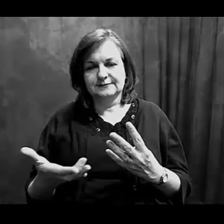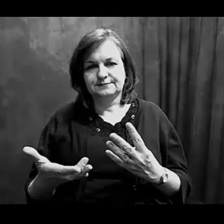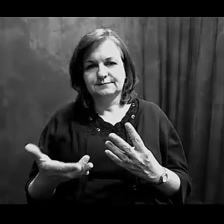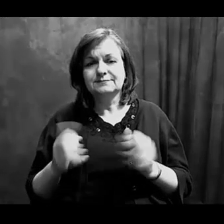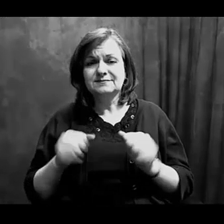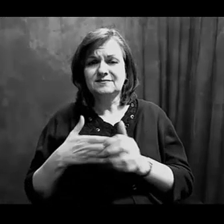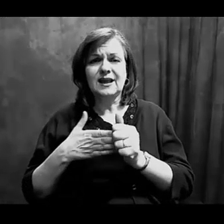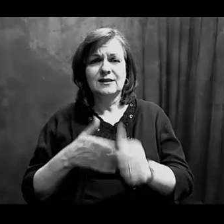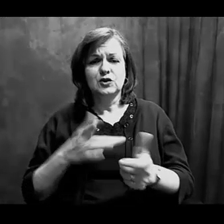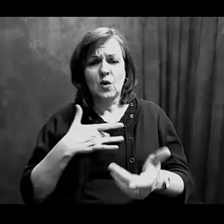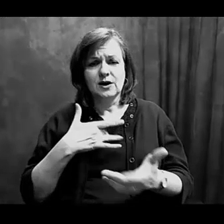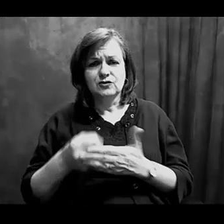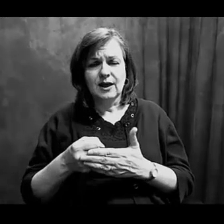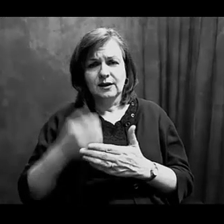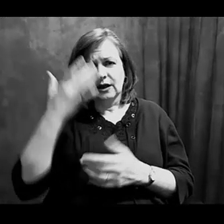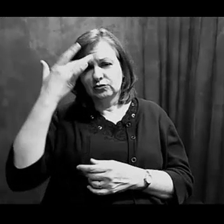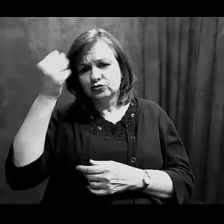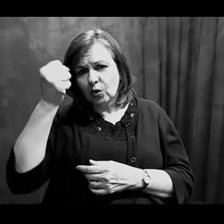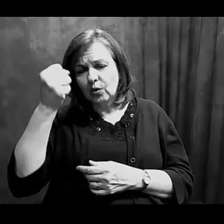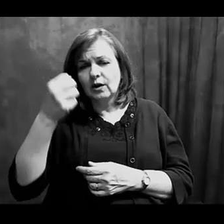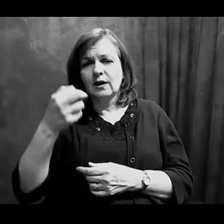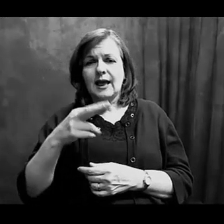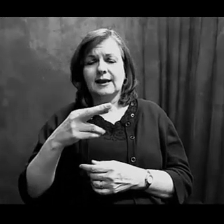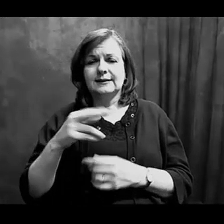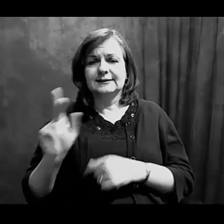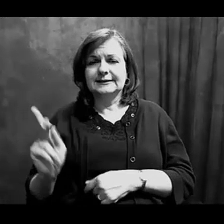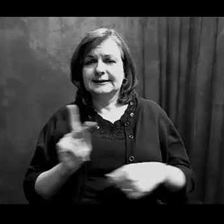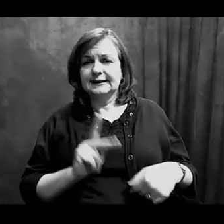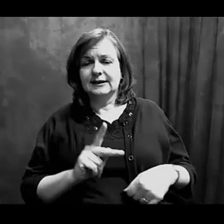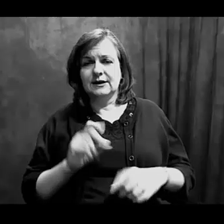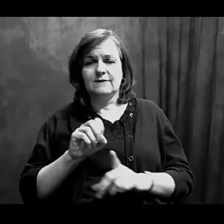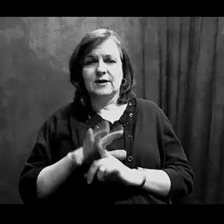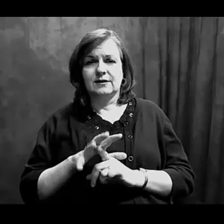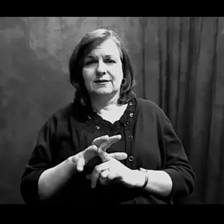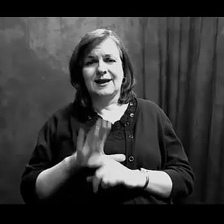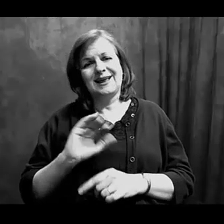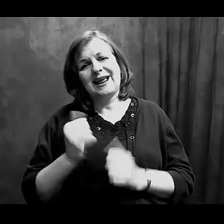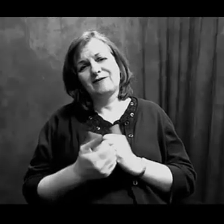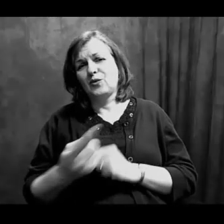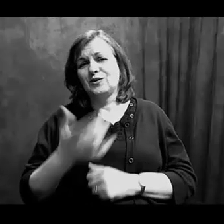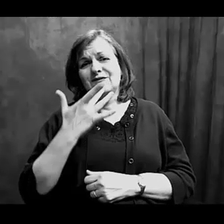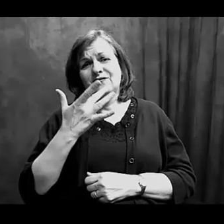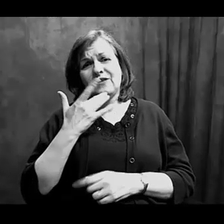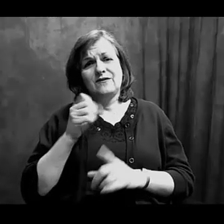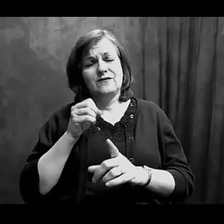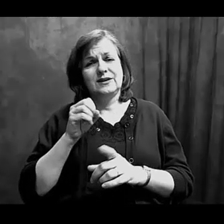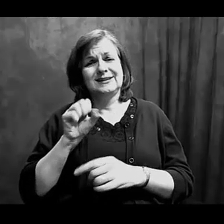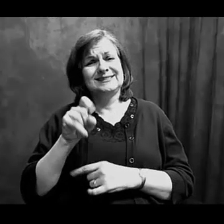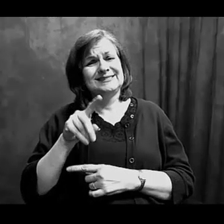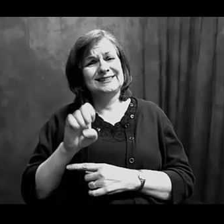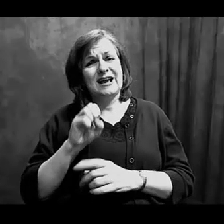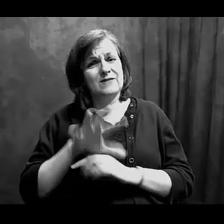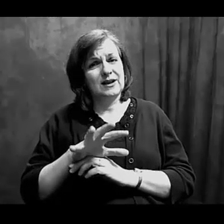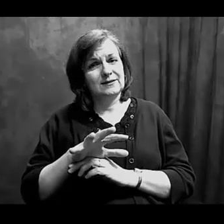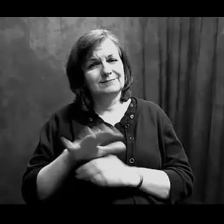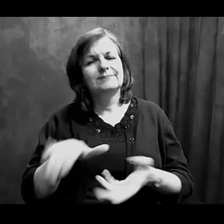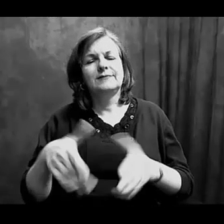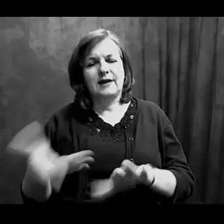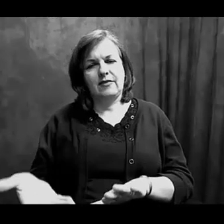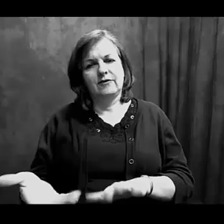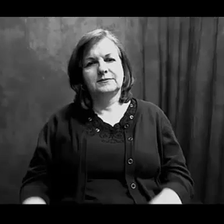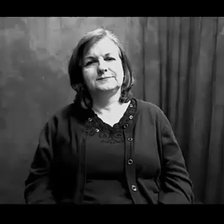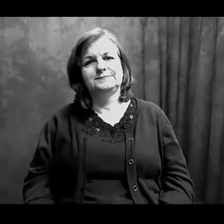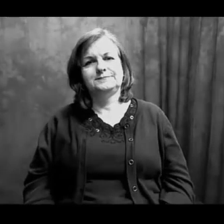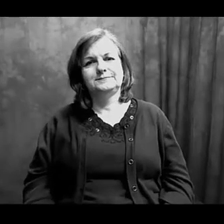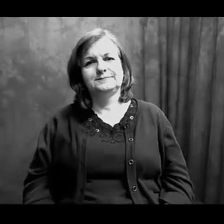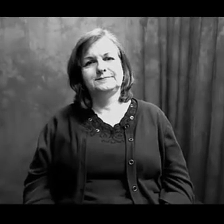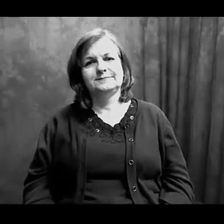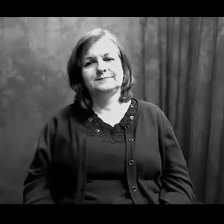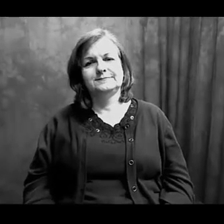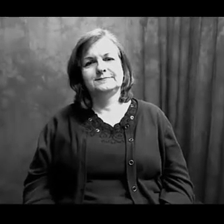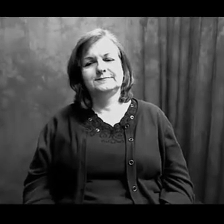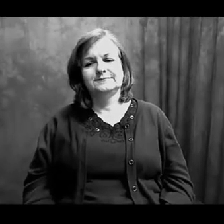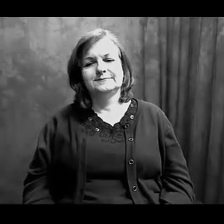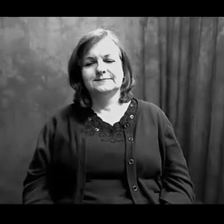contributes to heart attacks - stroke - kidney failure and every one's favorite side effect of death